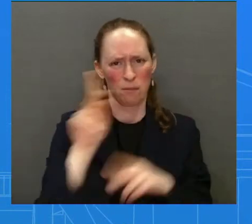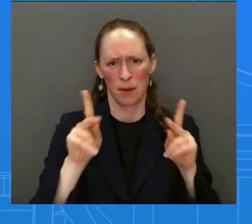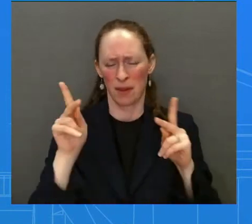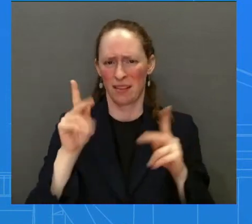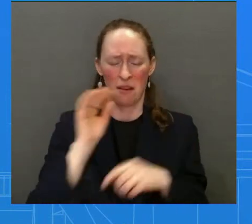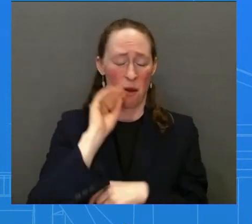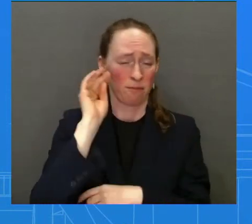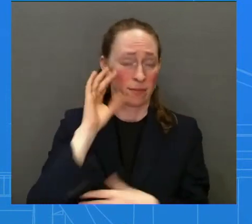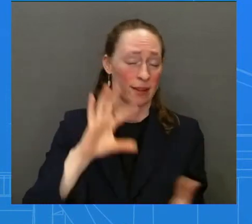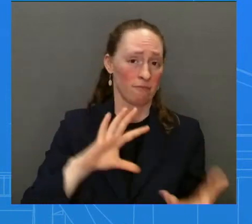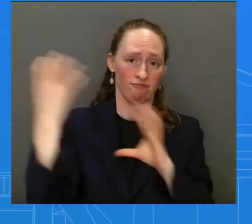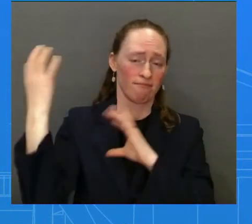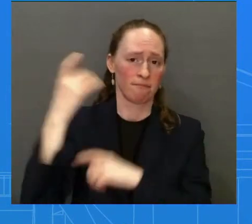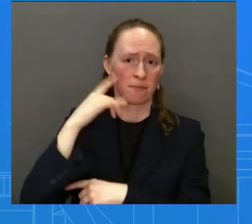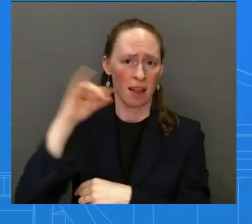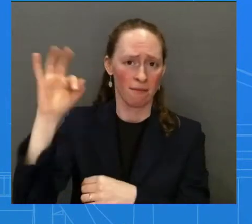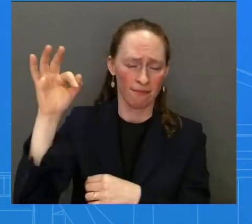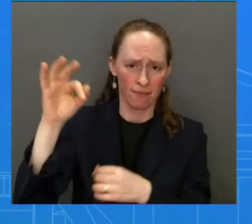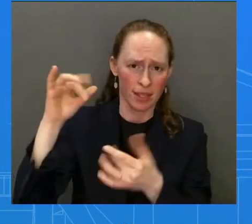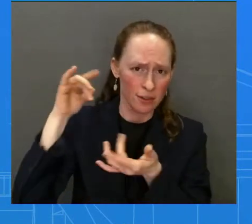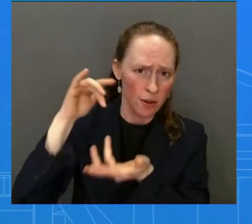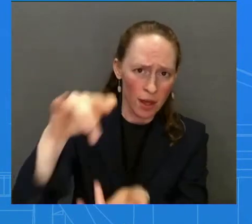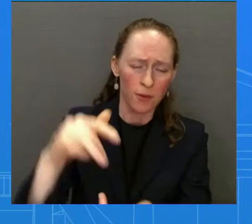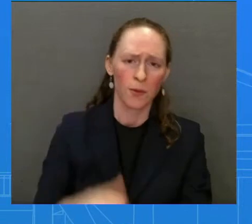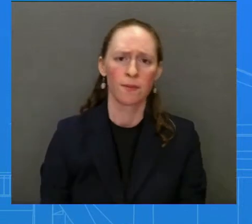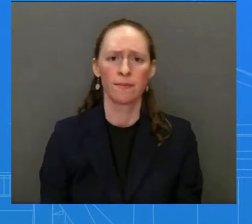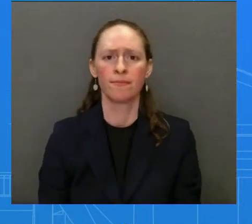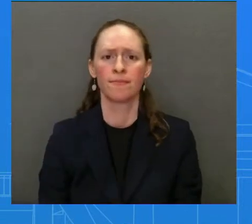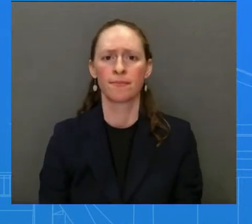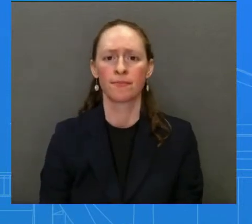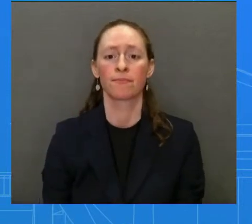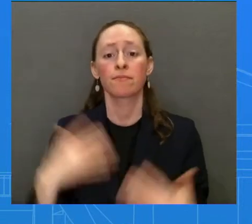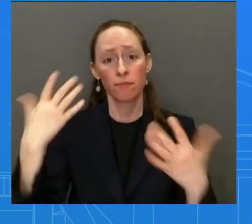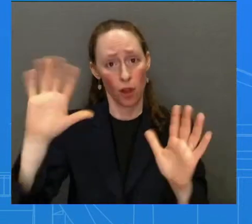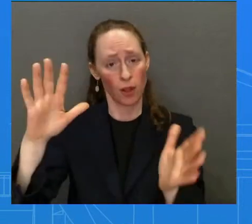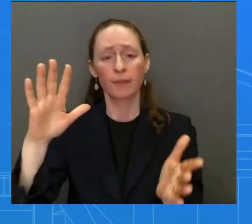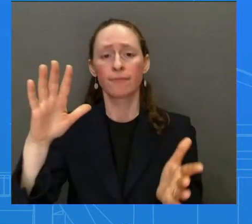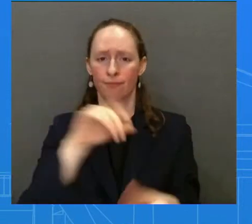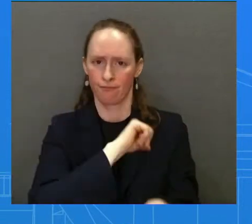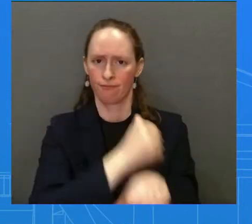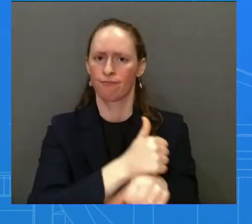declaration for Mississippi early Sunday morning and ordered federal funding be made available